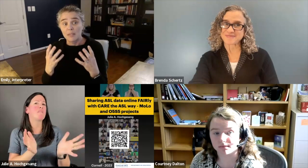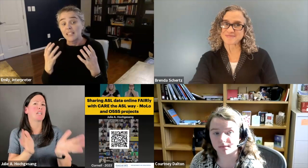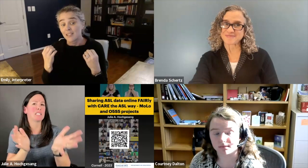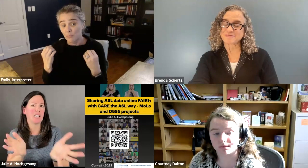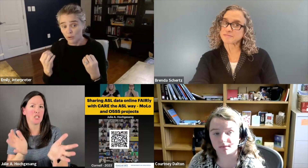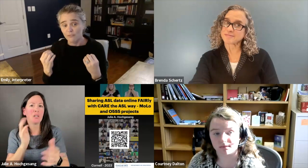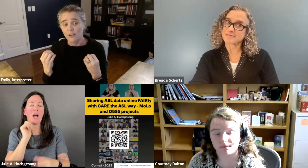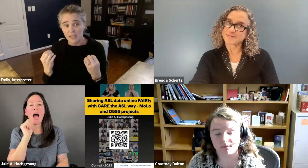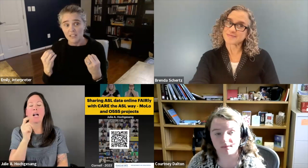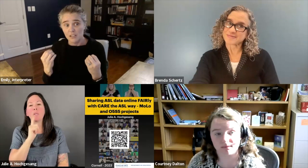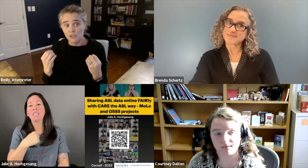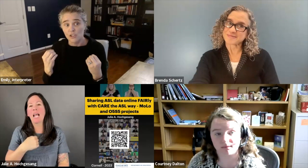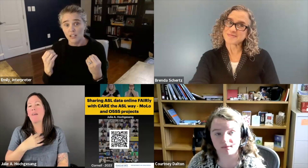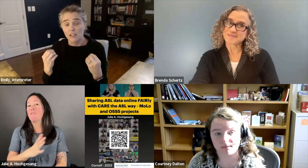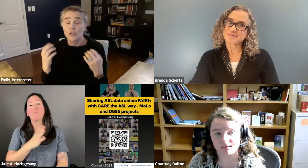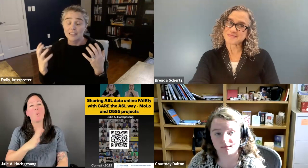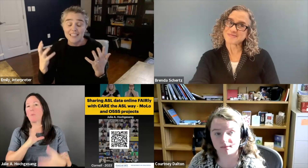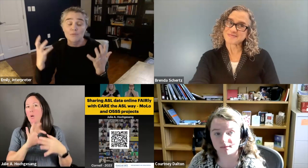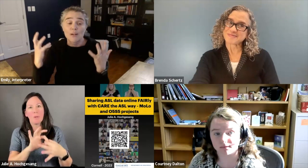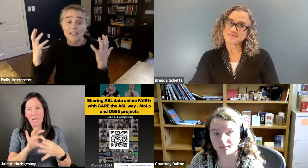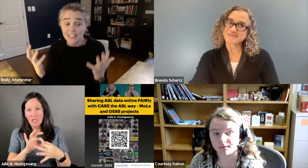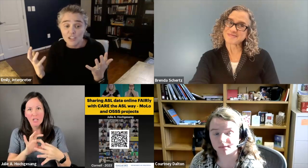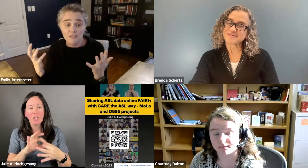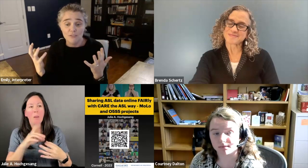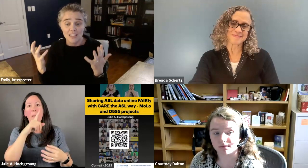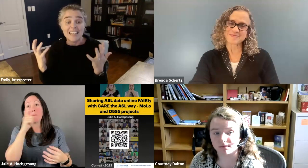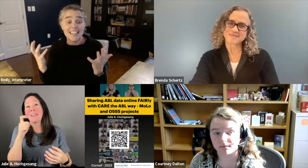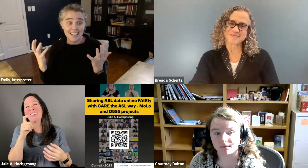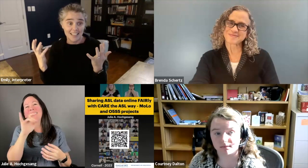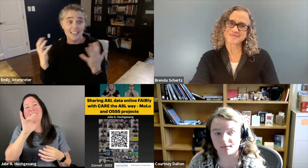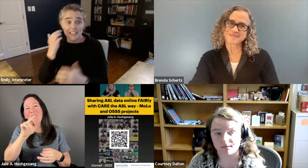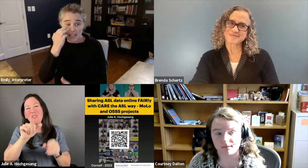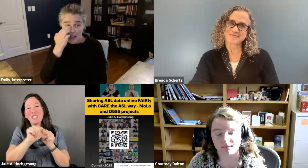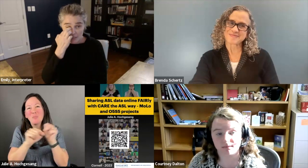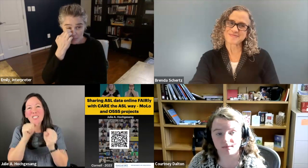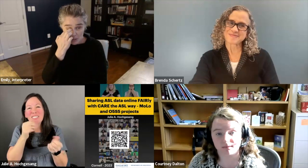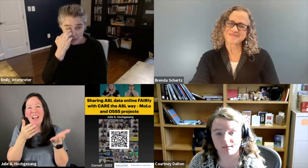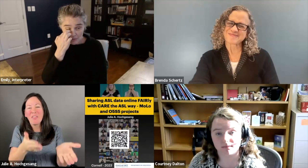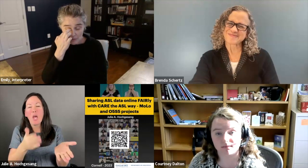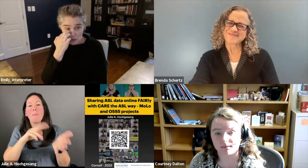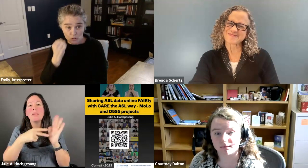getting support from the institution or at least recognition for the need to have some sort of